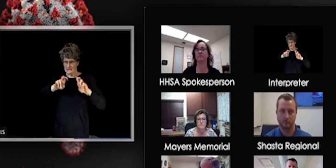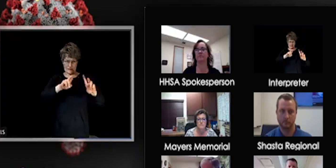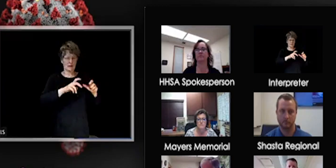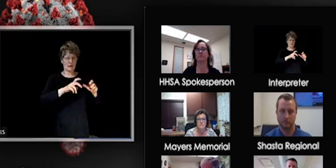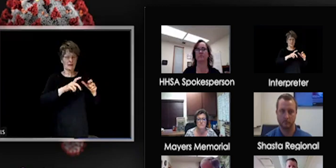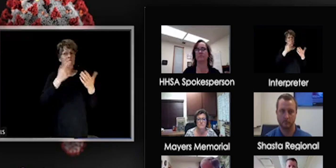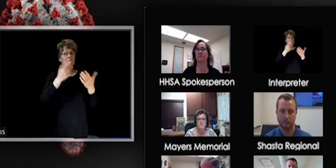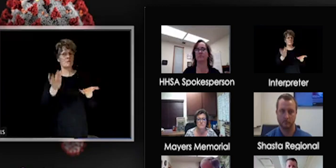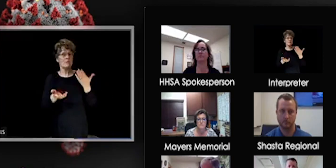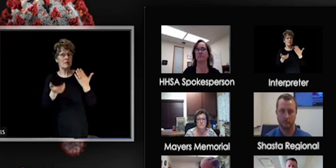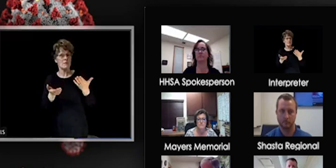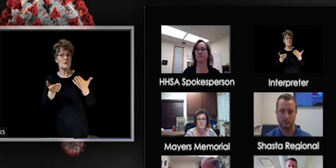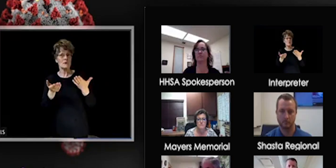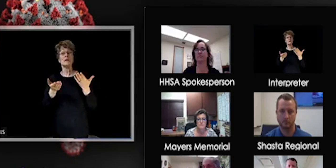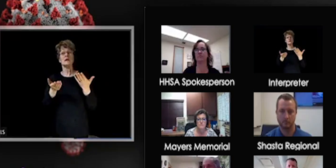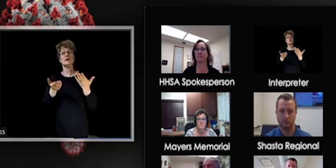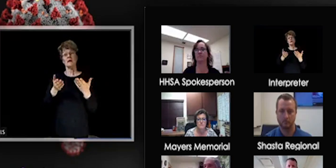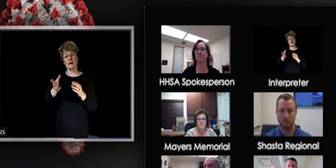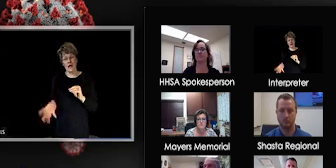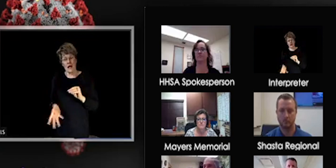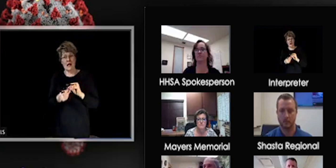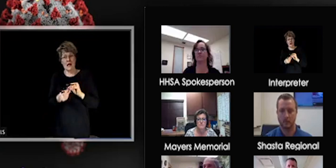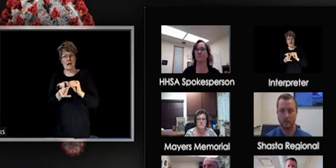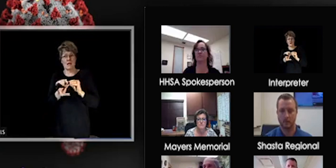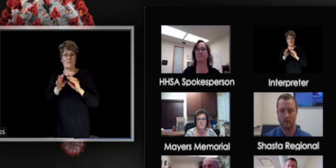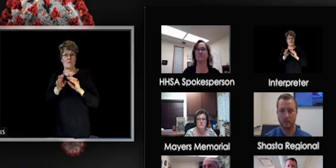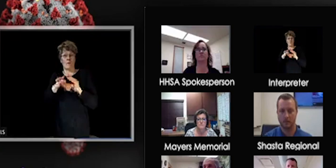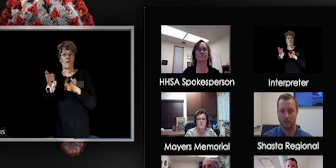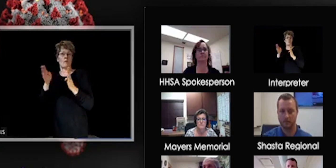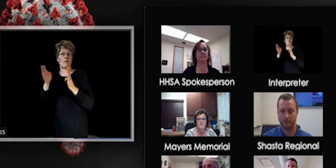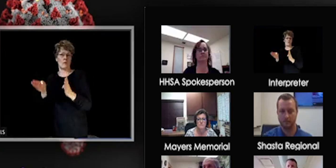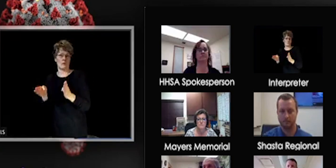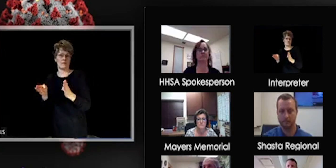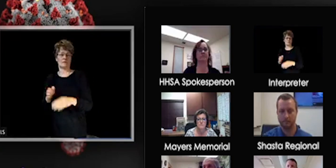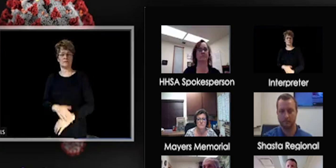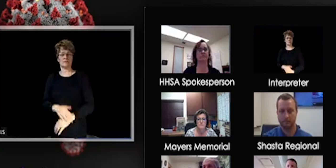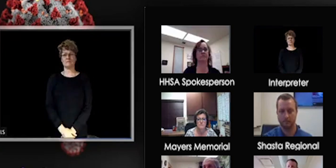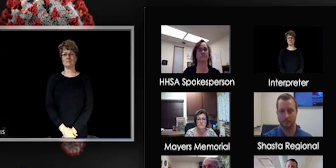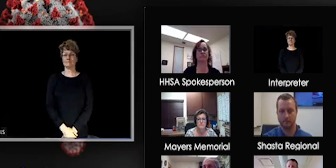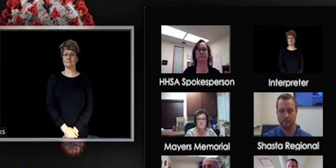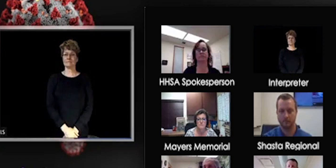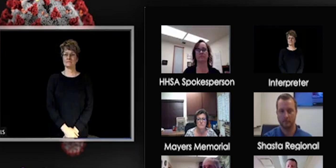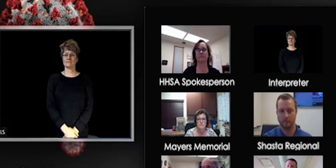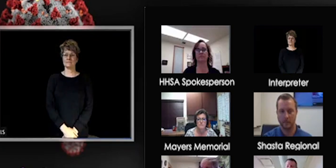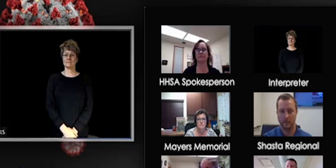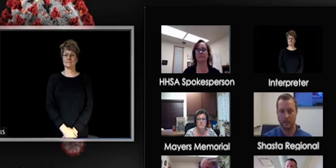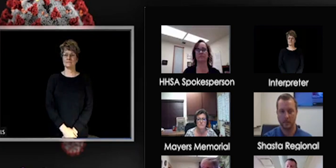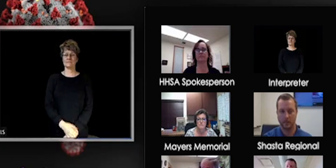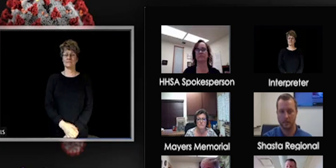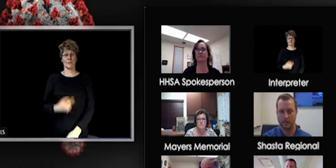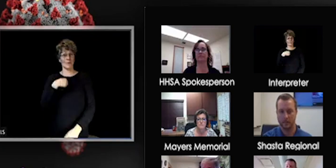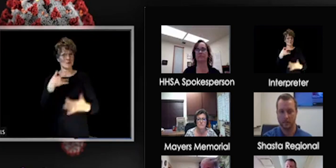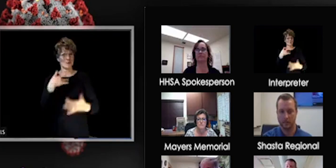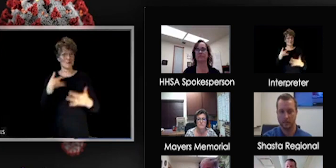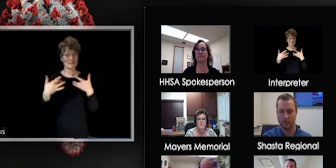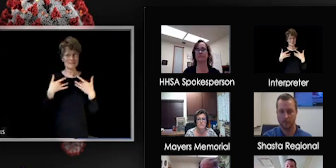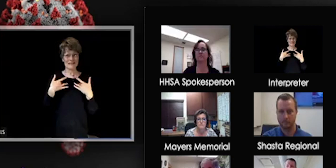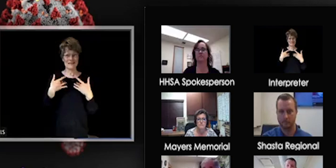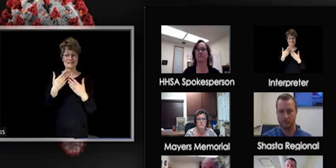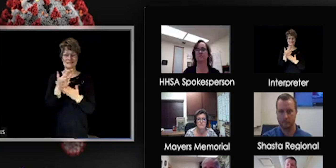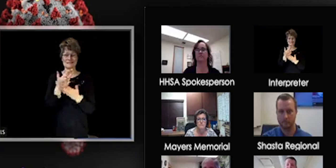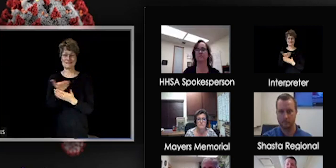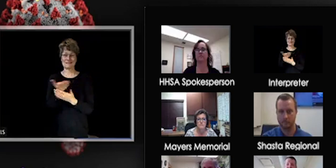We’ve opened a lot of things and that’s very, very exciting, but I think we’re all